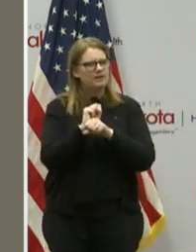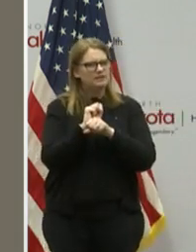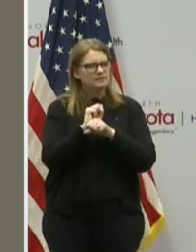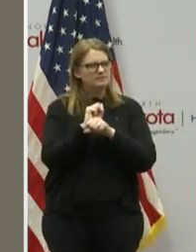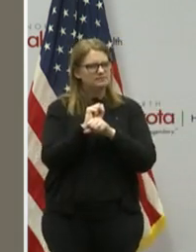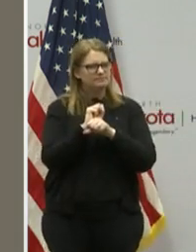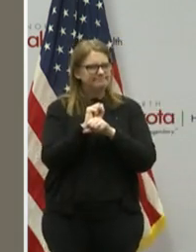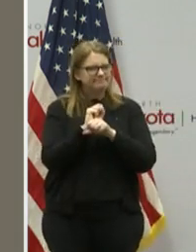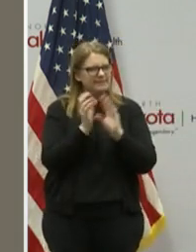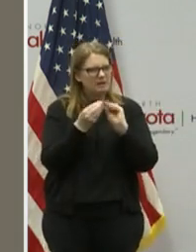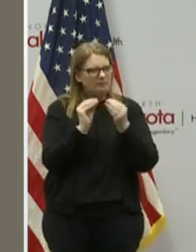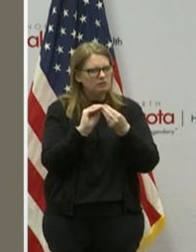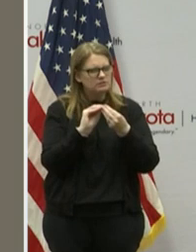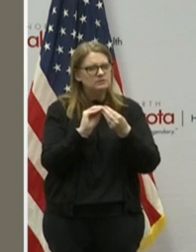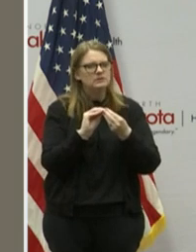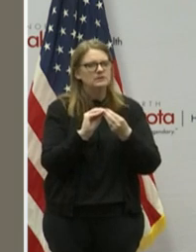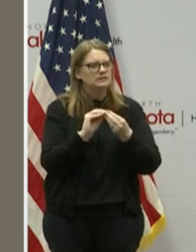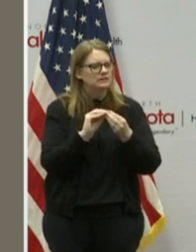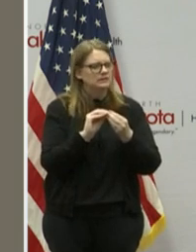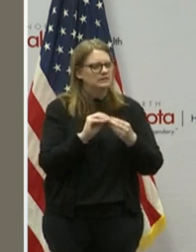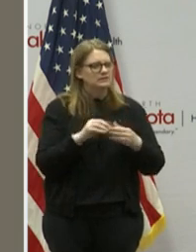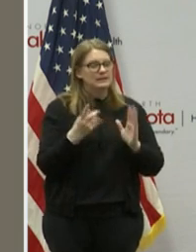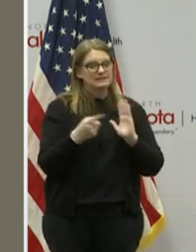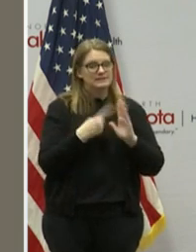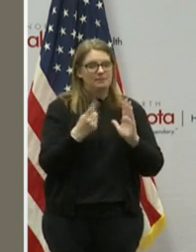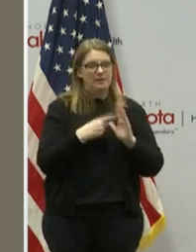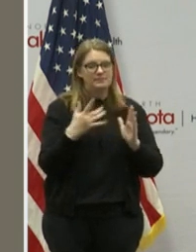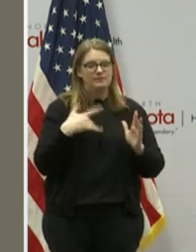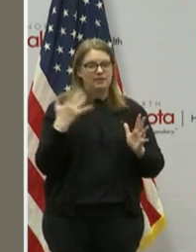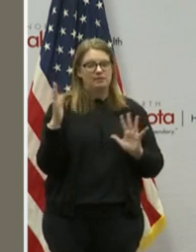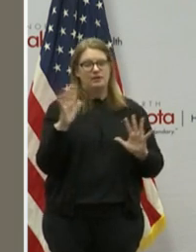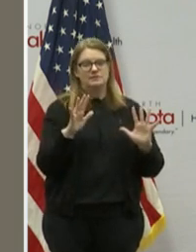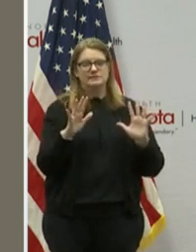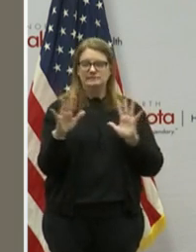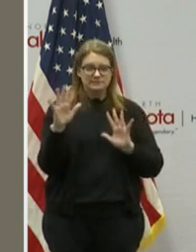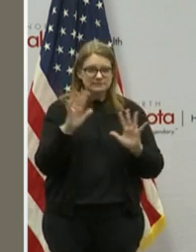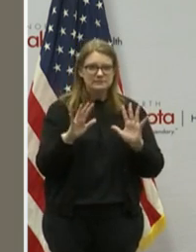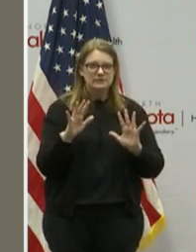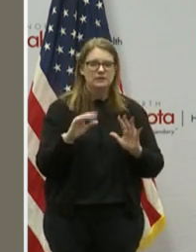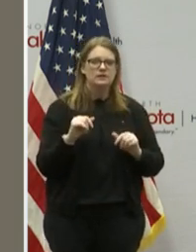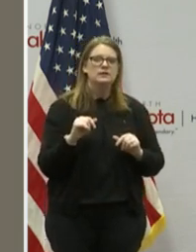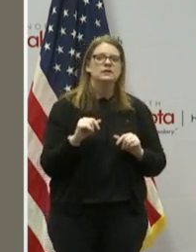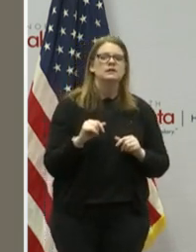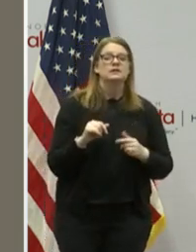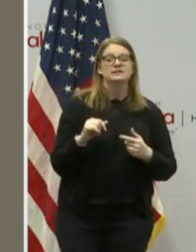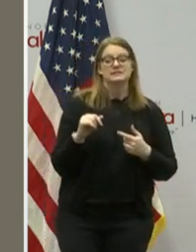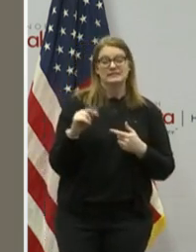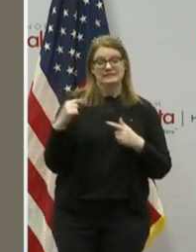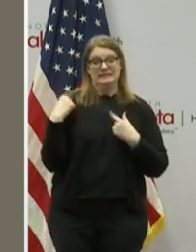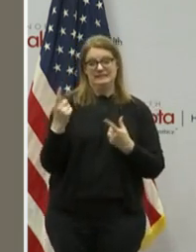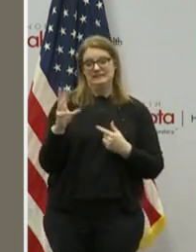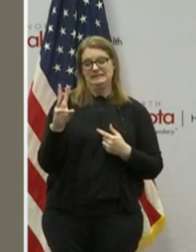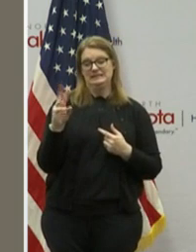SET THE STAGE RELATED TO THIS UNEMPLOYMENT FIGURE. AGAIN THEY ARE HARD TO GET